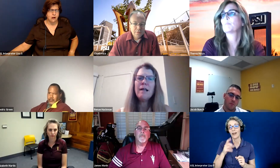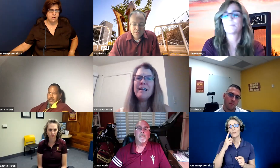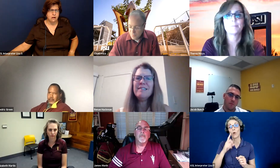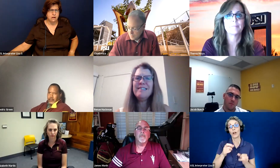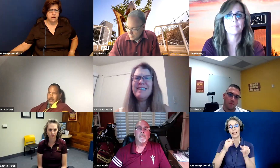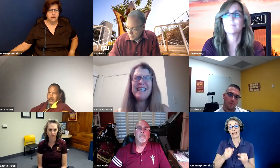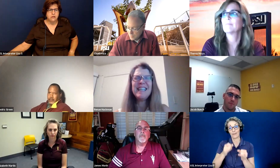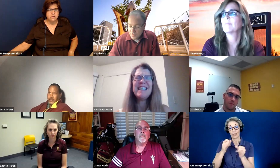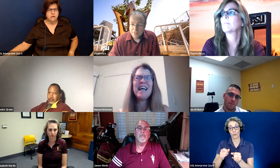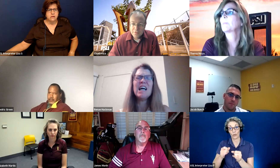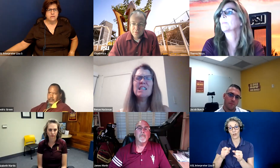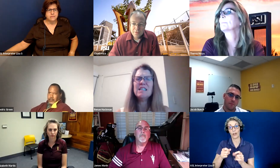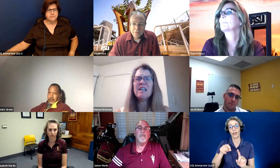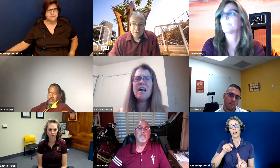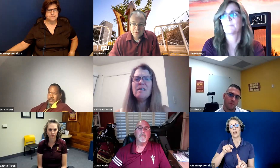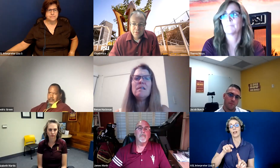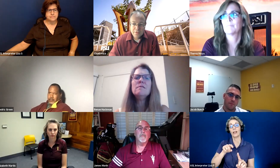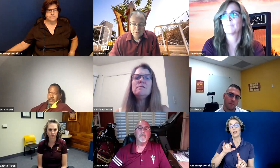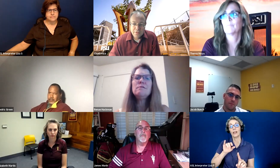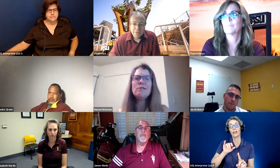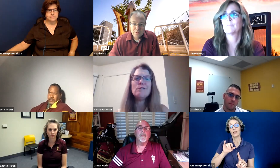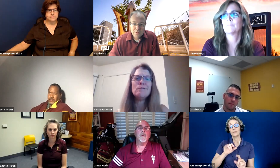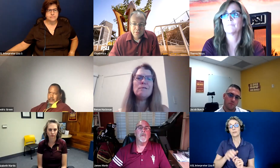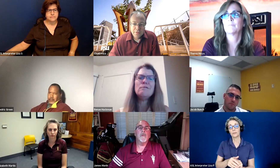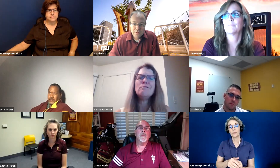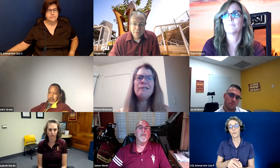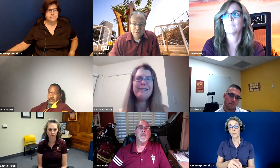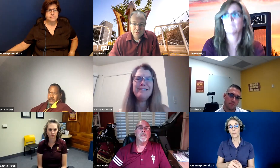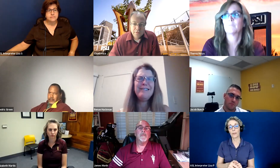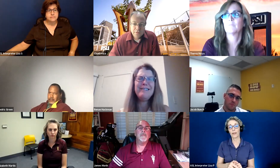they need to register their lab for situation.